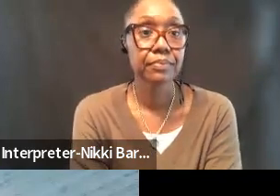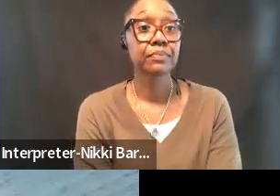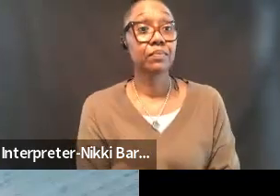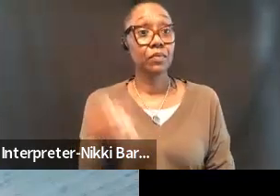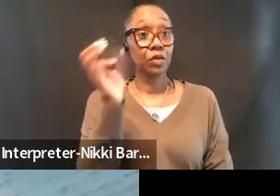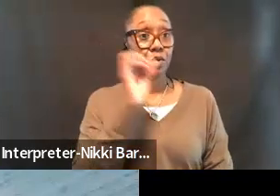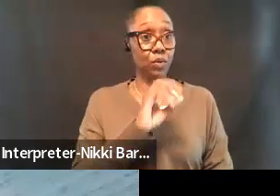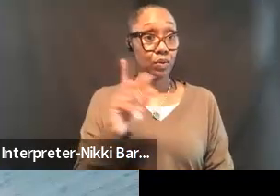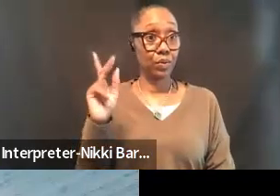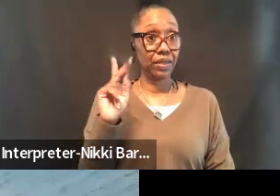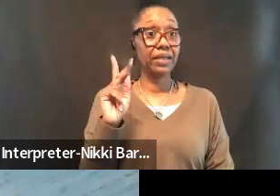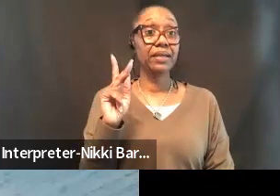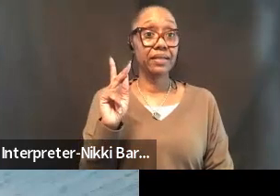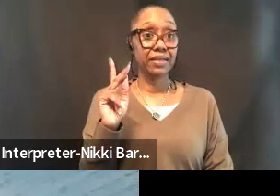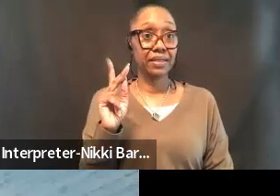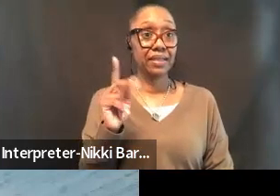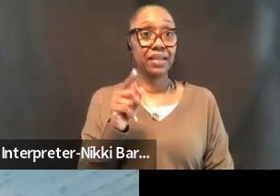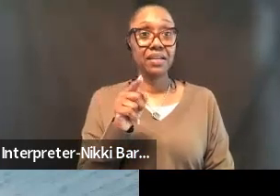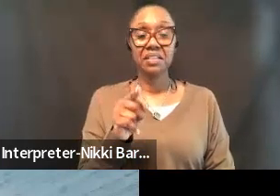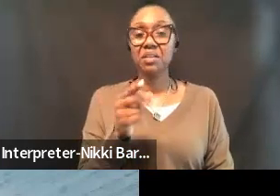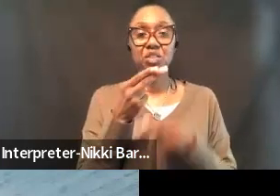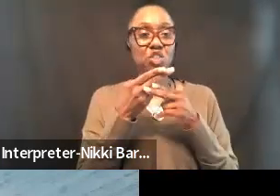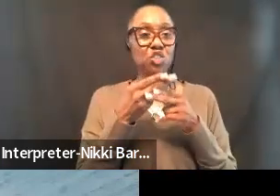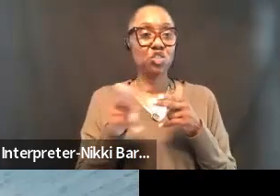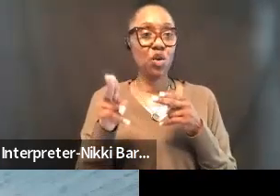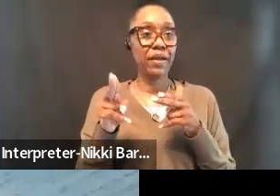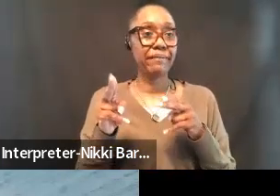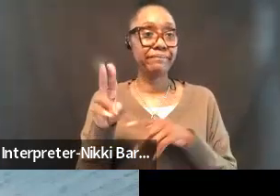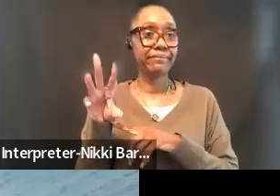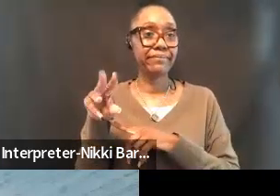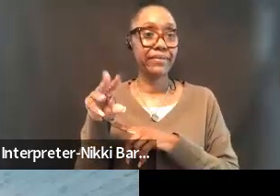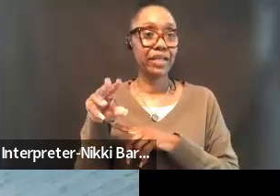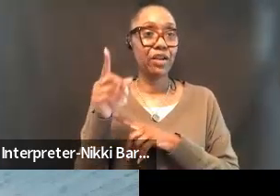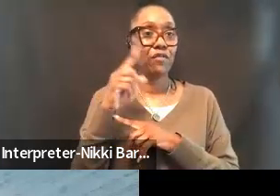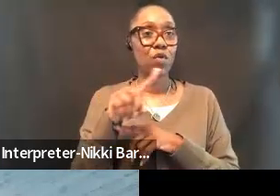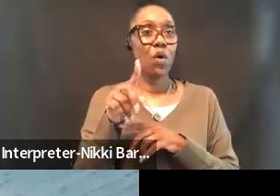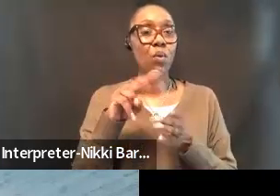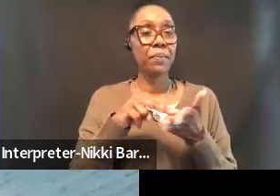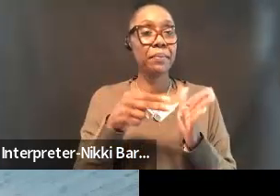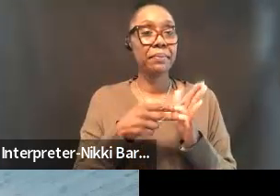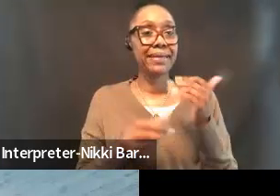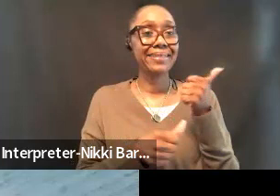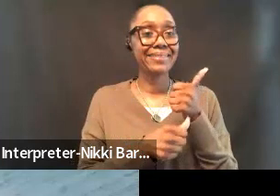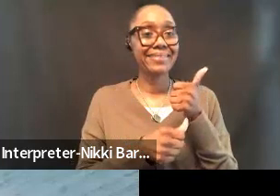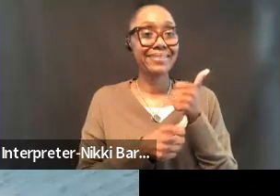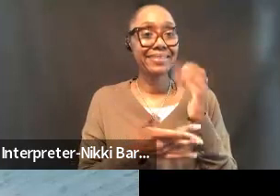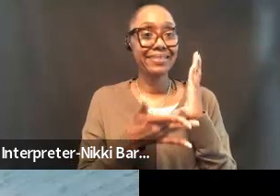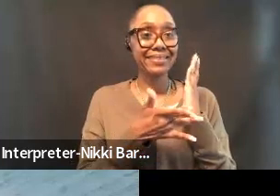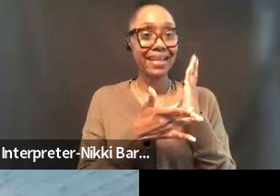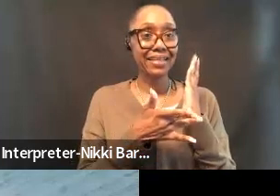Okay, so just a little. A little quick video about what assisted technology is. So like I said, you probably know more about this. And you think you did. Oh, sorry about that.